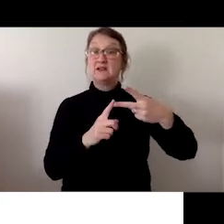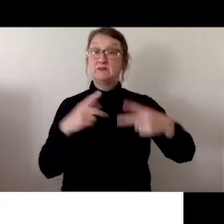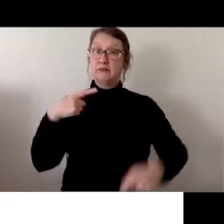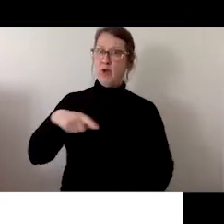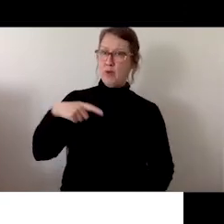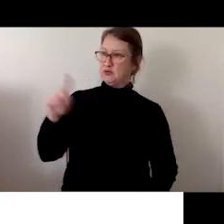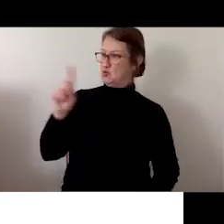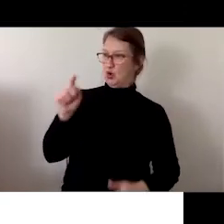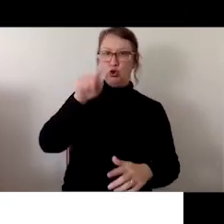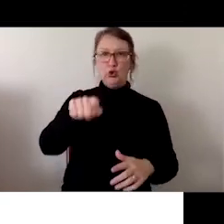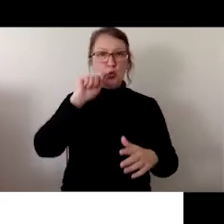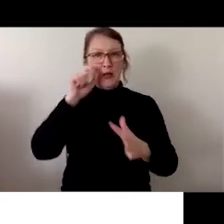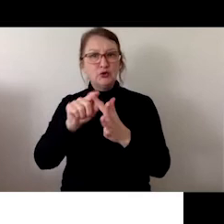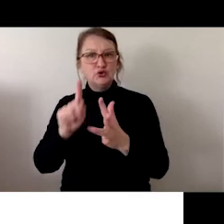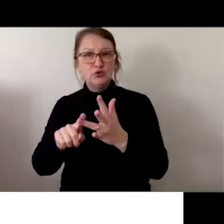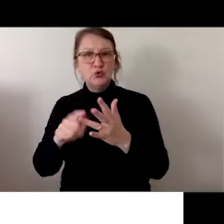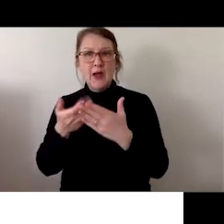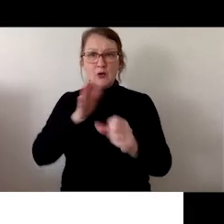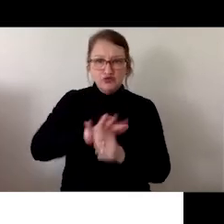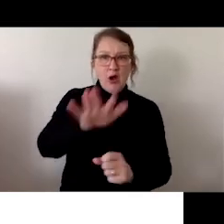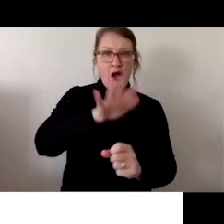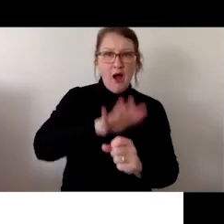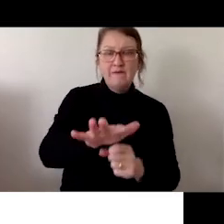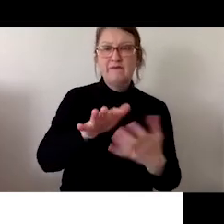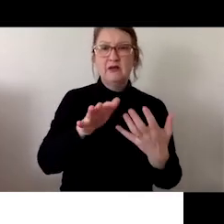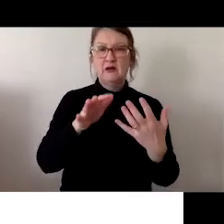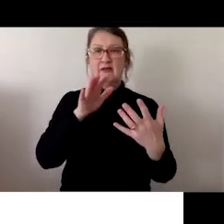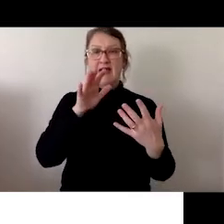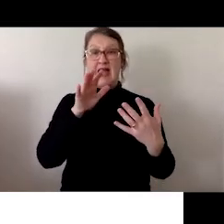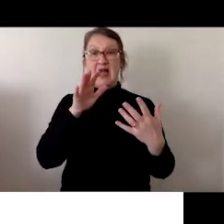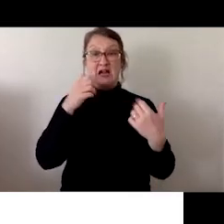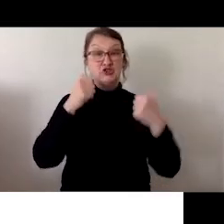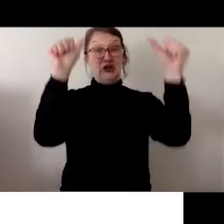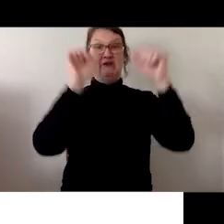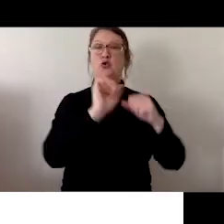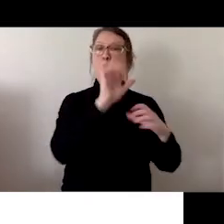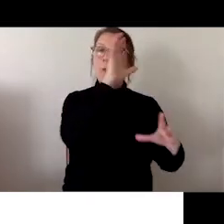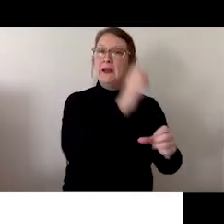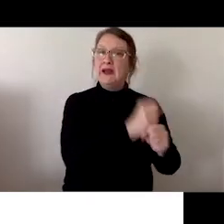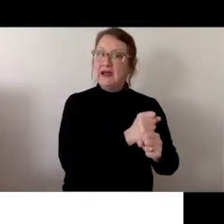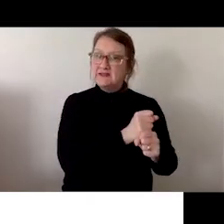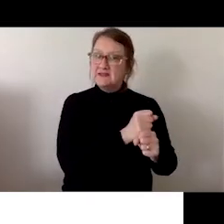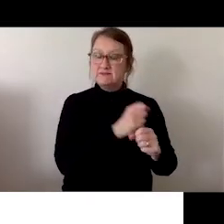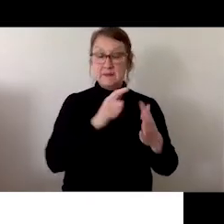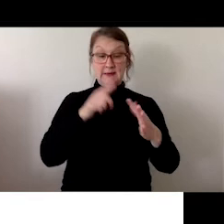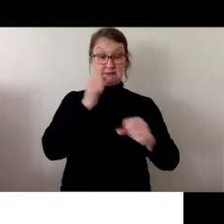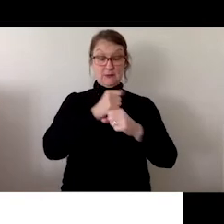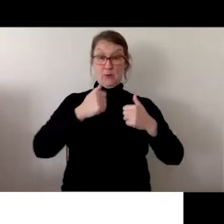How are you going to drive achievement of the belief statement? I'll give you an example. In my organisation, our belief statement